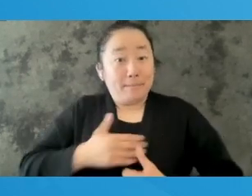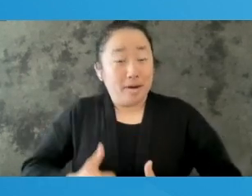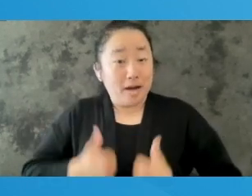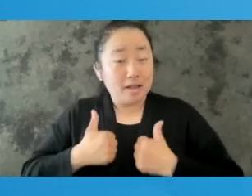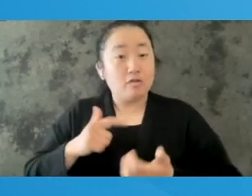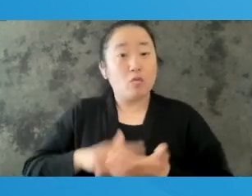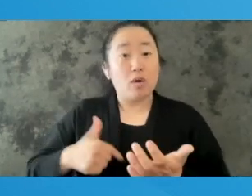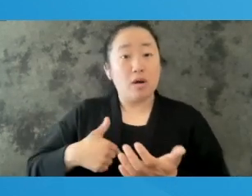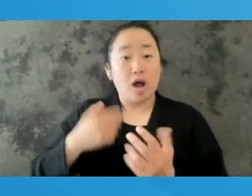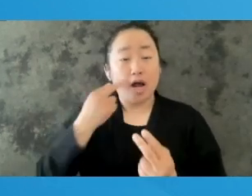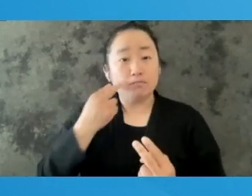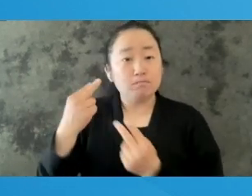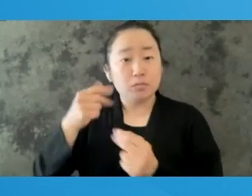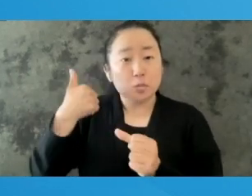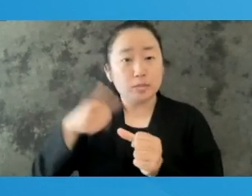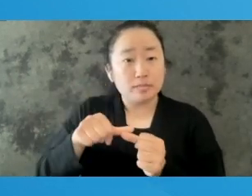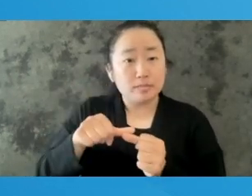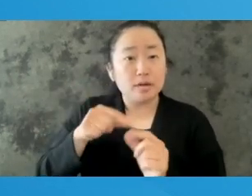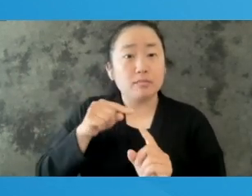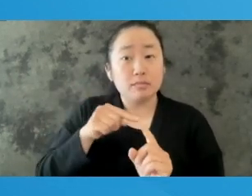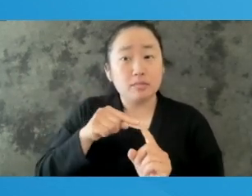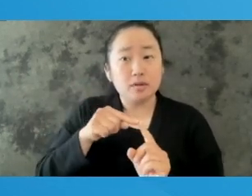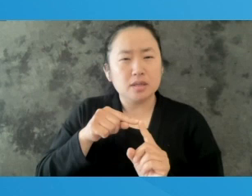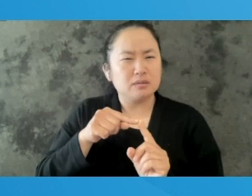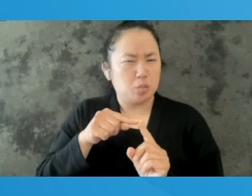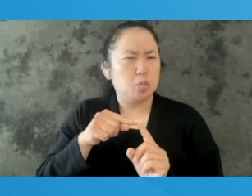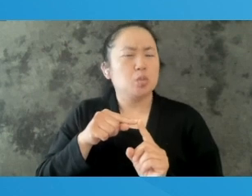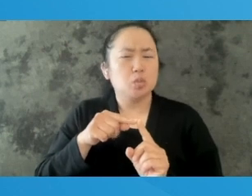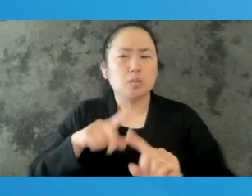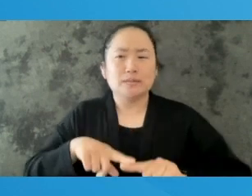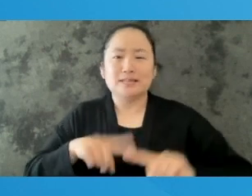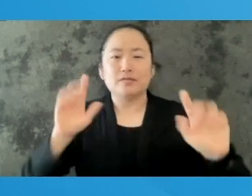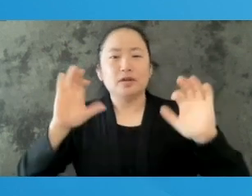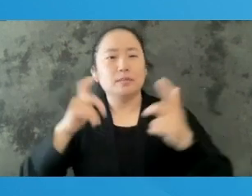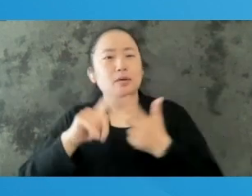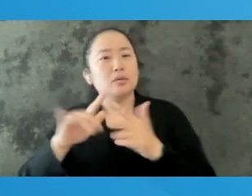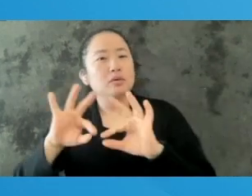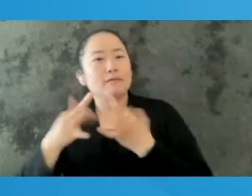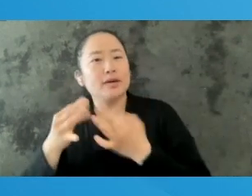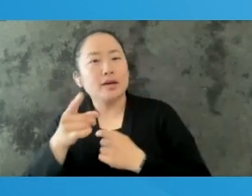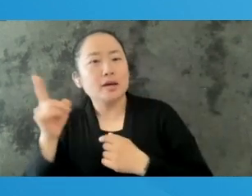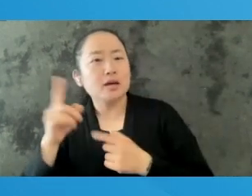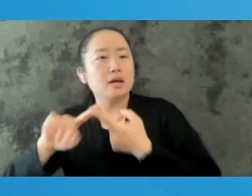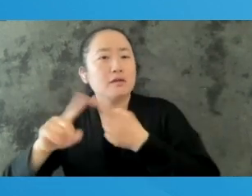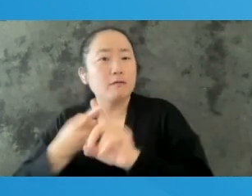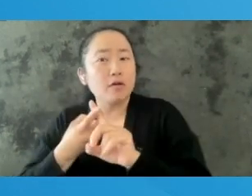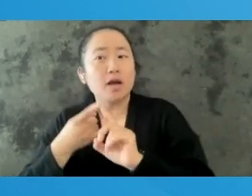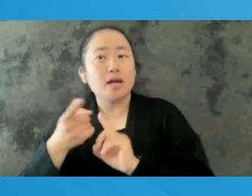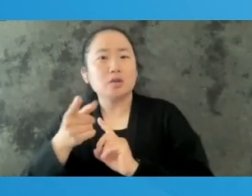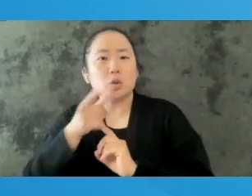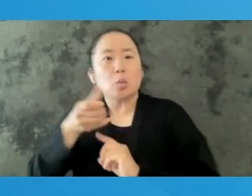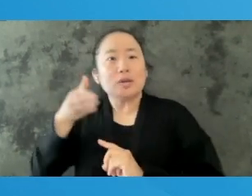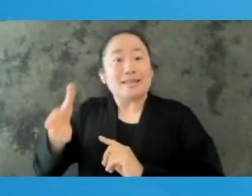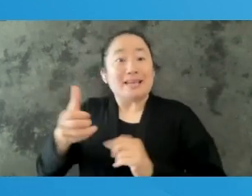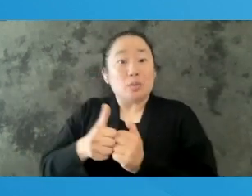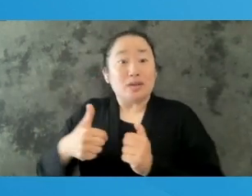are very different than the things my family members or my friends, whoever was there with me in that moment remembers.